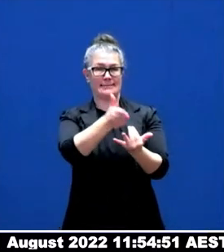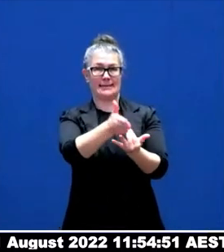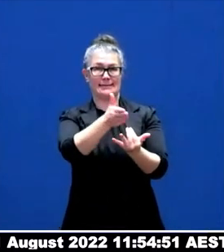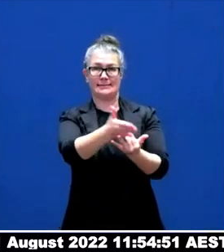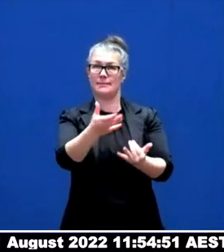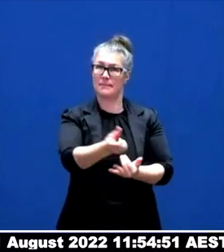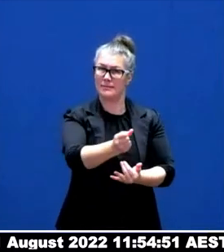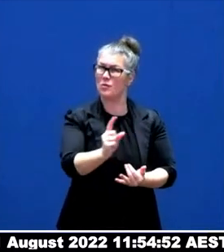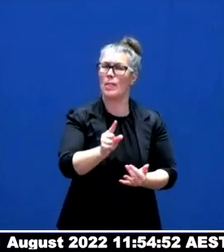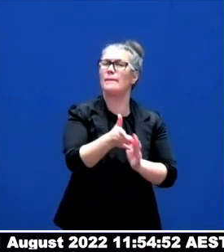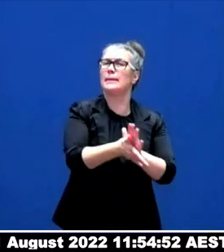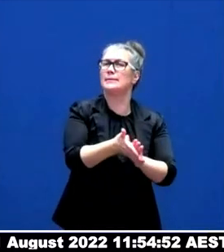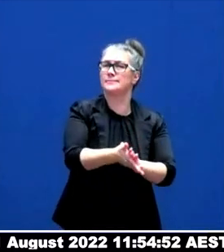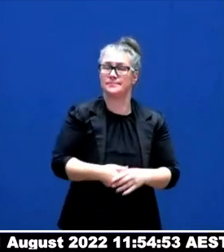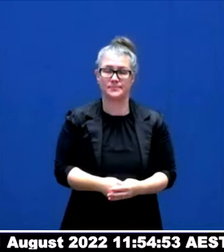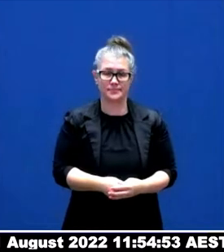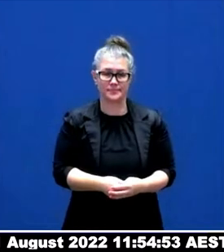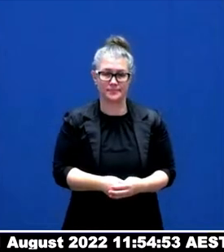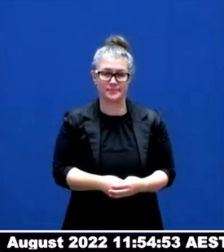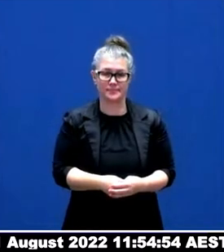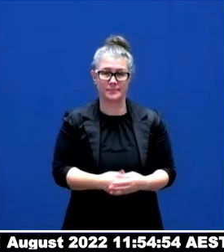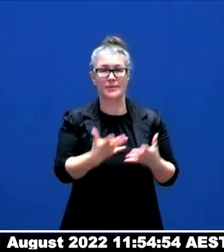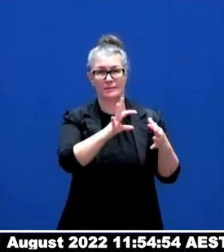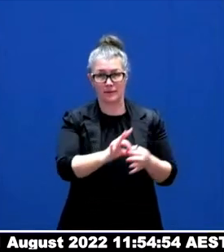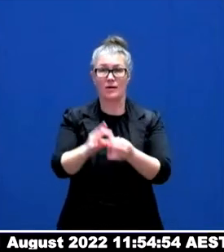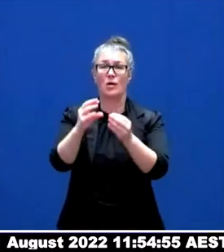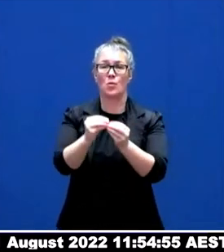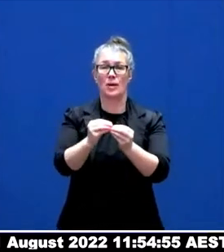So, it's linking to the Convention on the Rights of Persons with